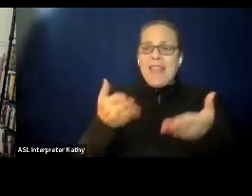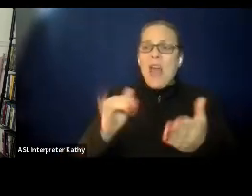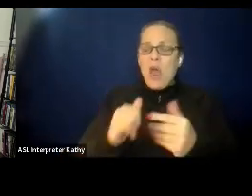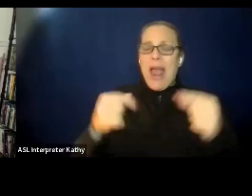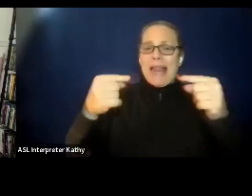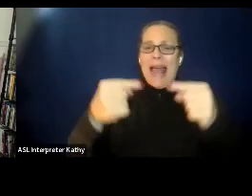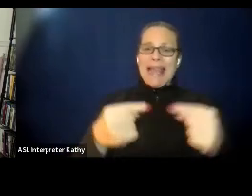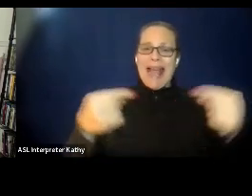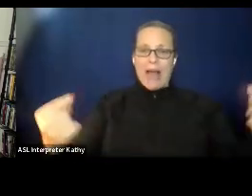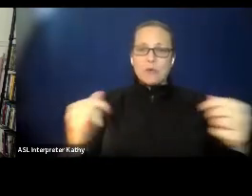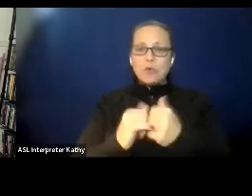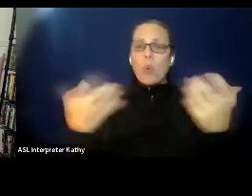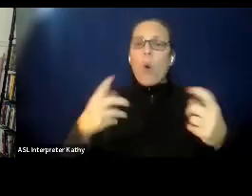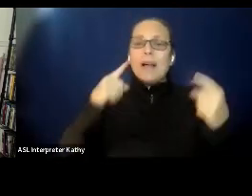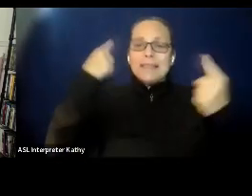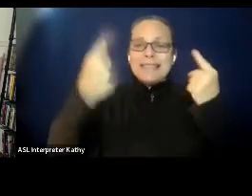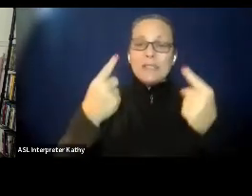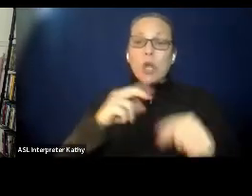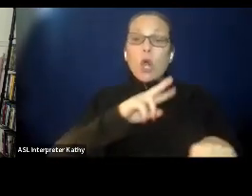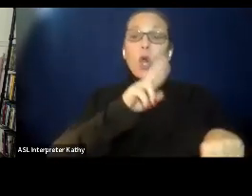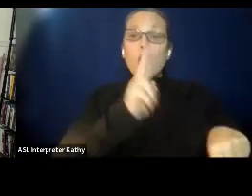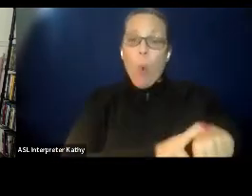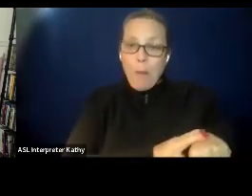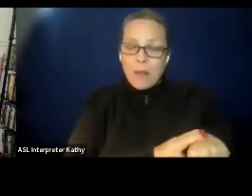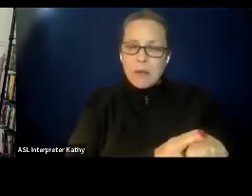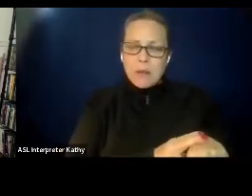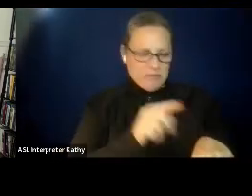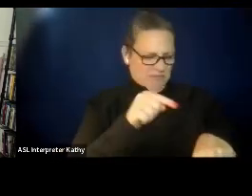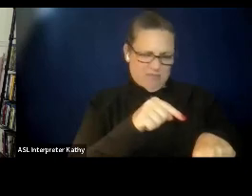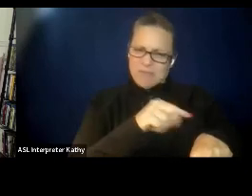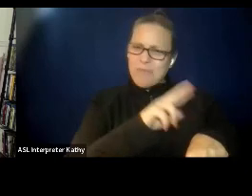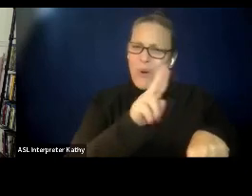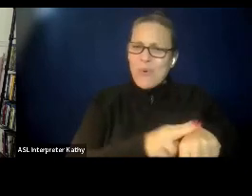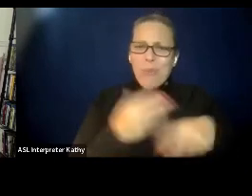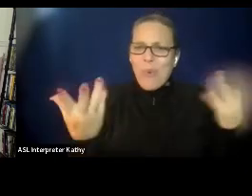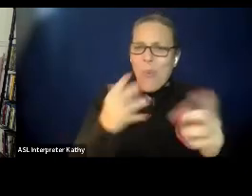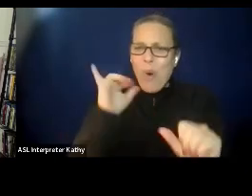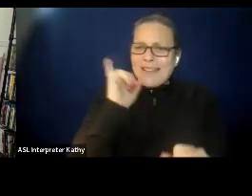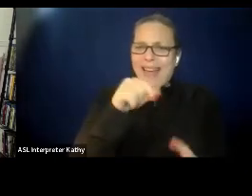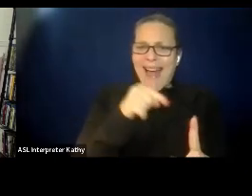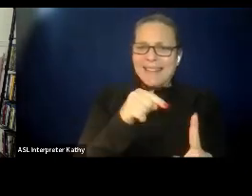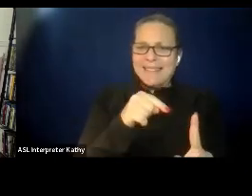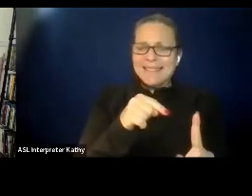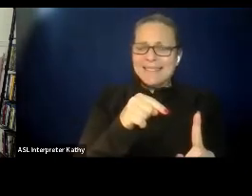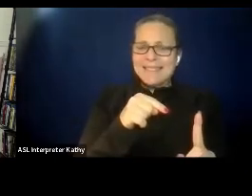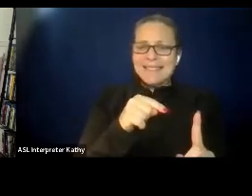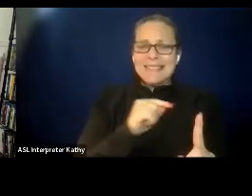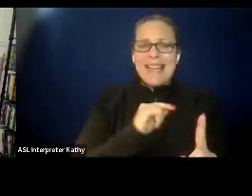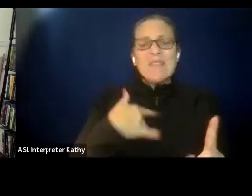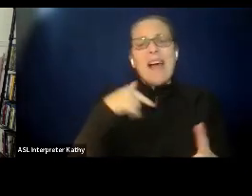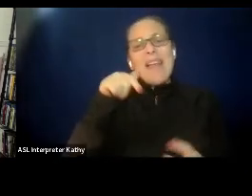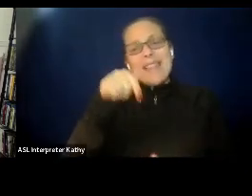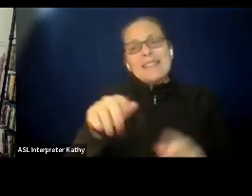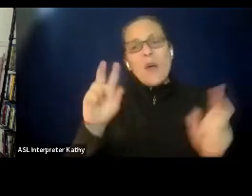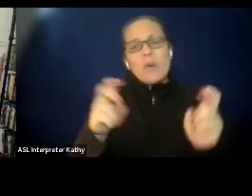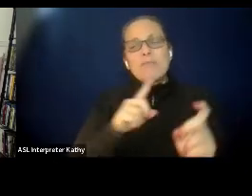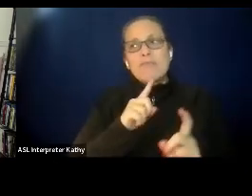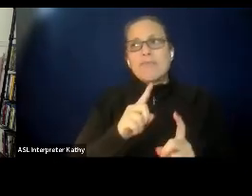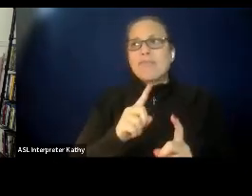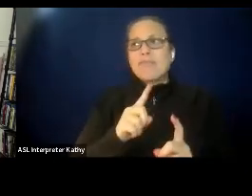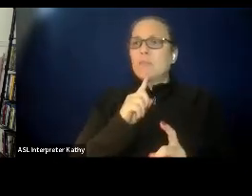disability is, in a lot of ways what exists in contrast to normalcy, but what is normal exactly?